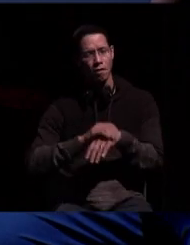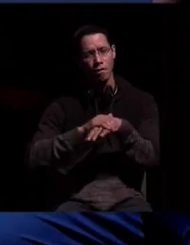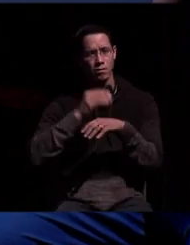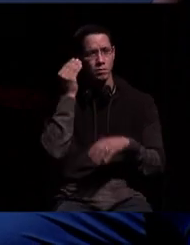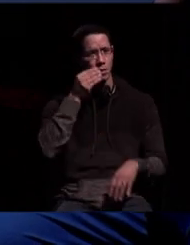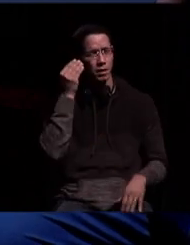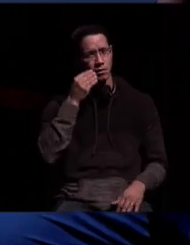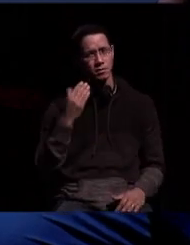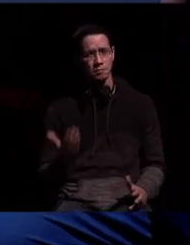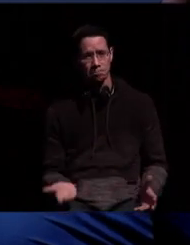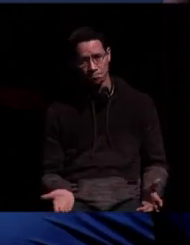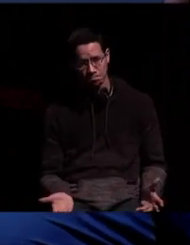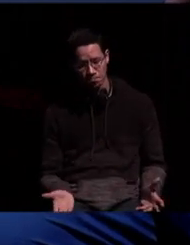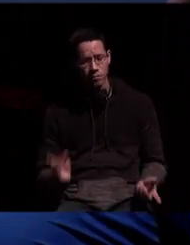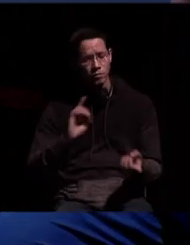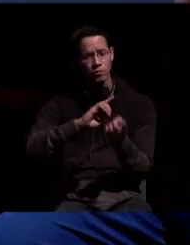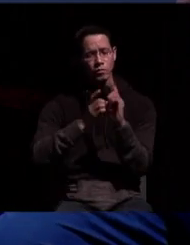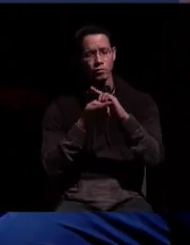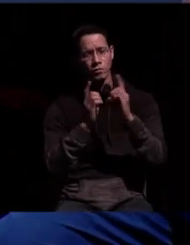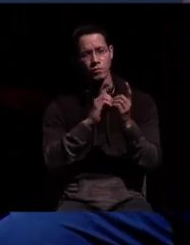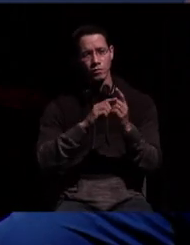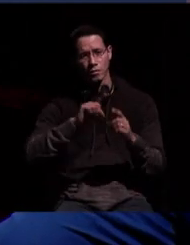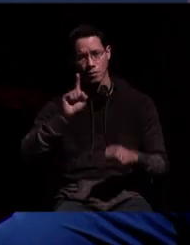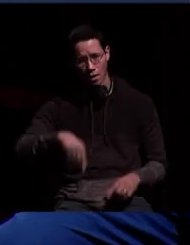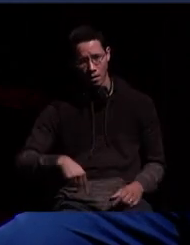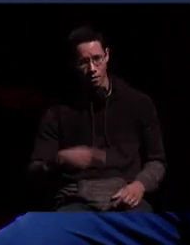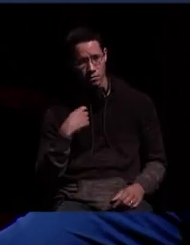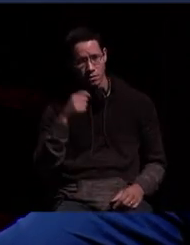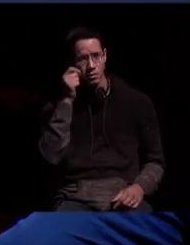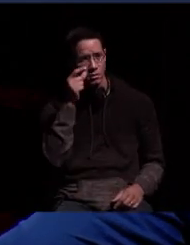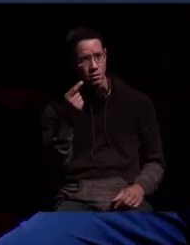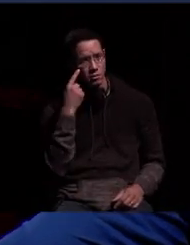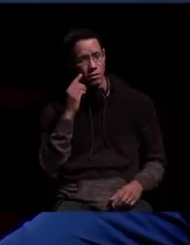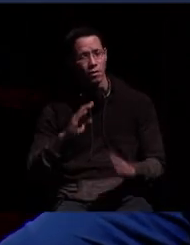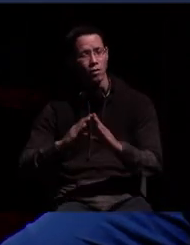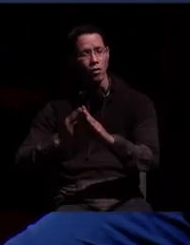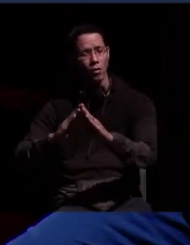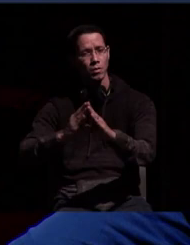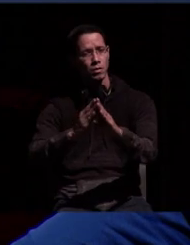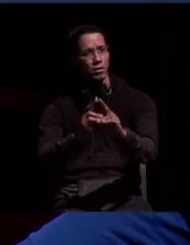if such is the case, I want that community to remain poor for ever